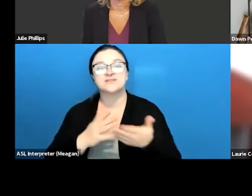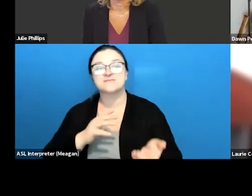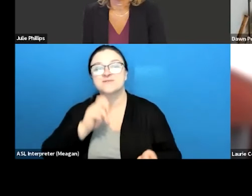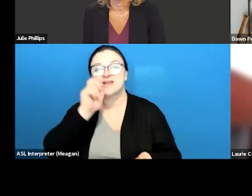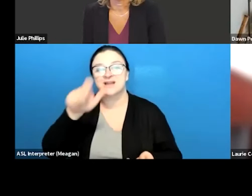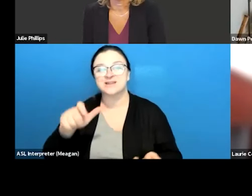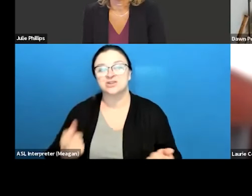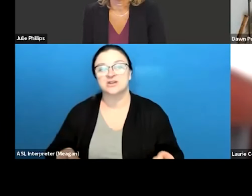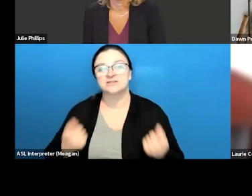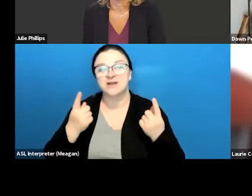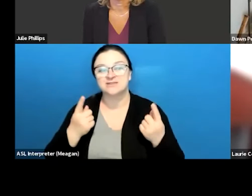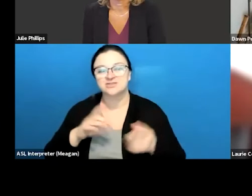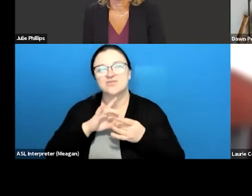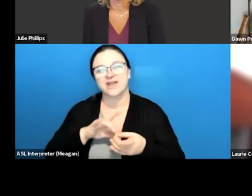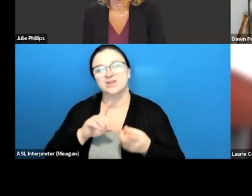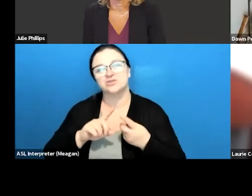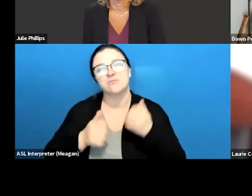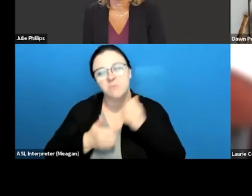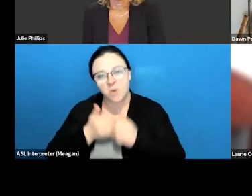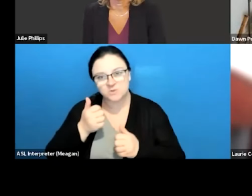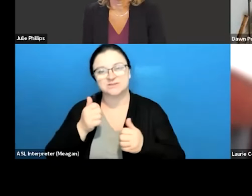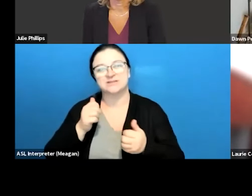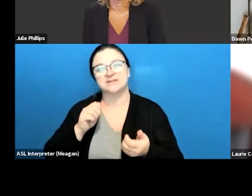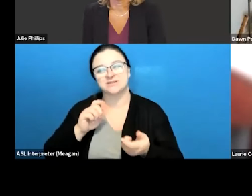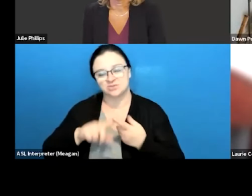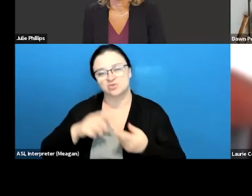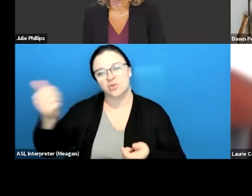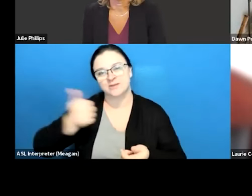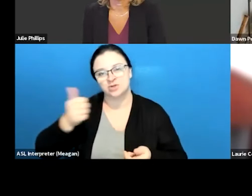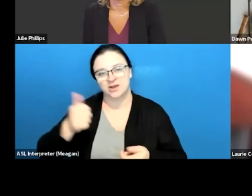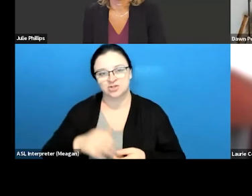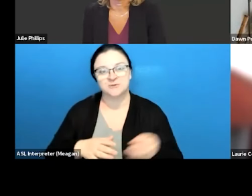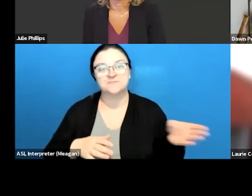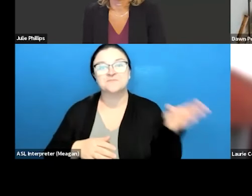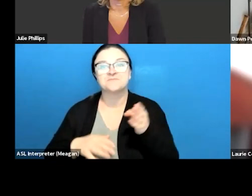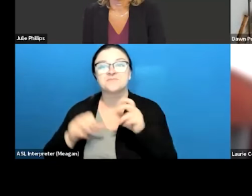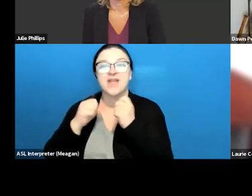particularly when it comes to transportation. Our agency benefits between the two of us